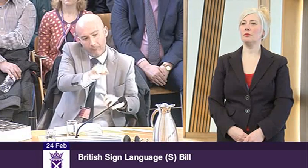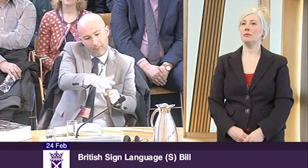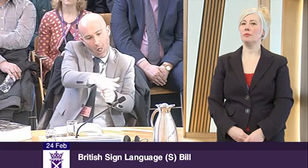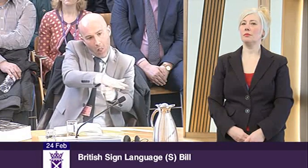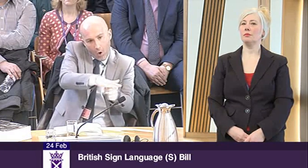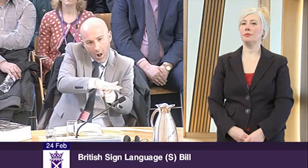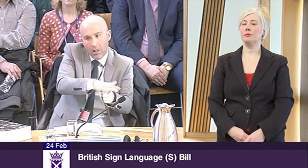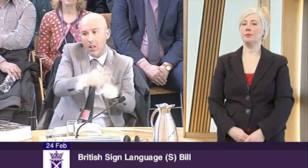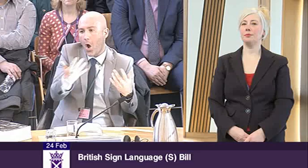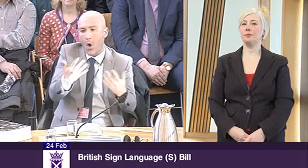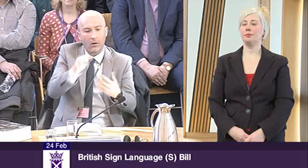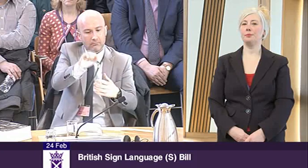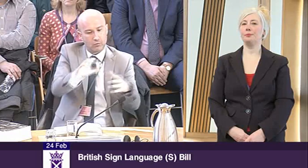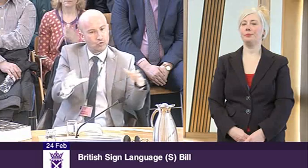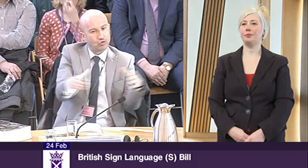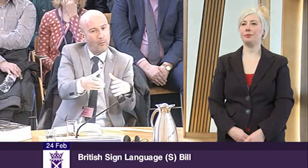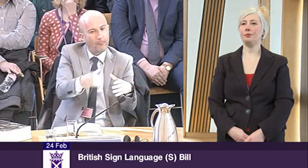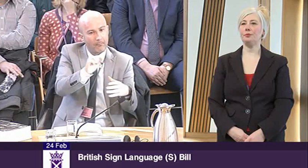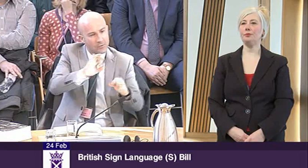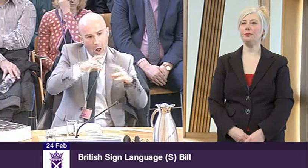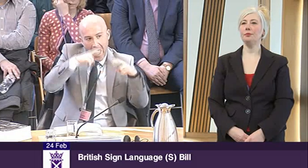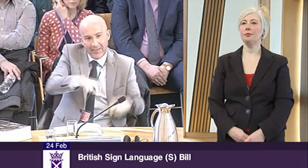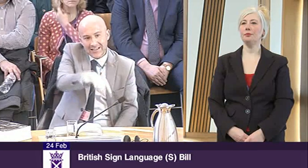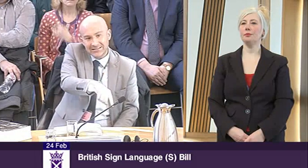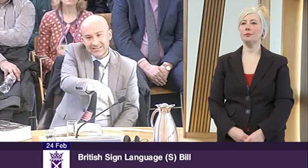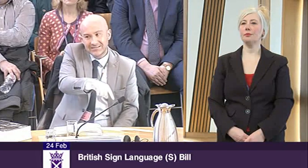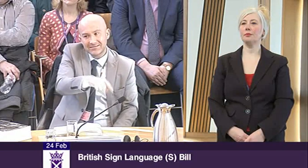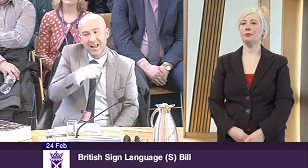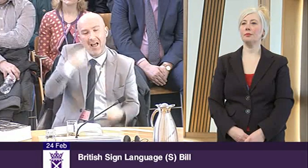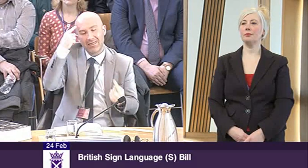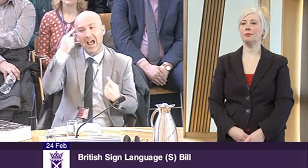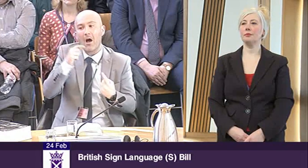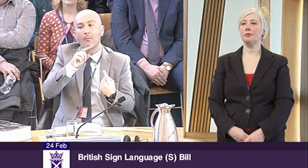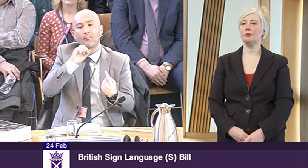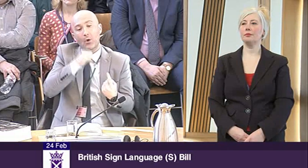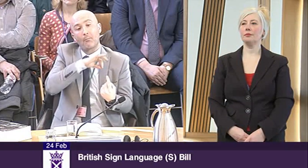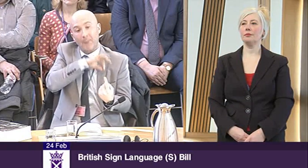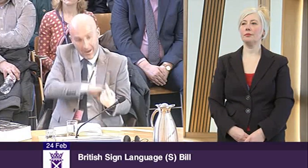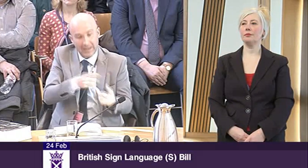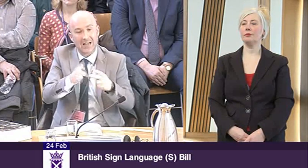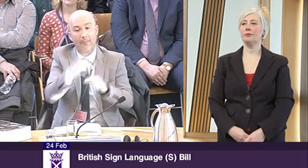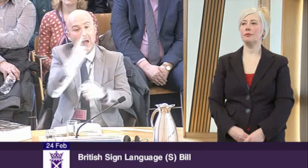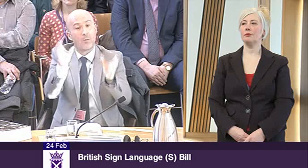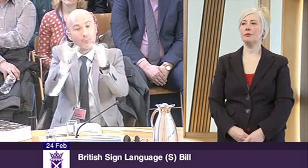aspects of the national plan, but a statement will not indicate that they are really exploring